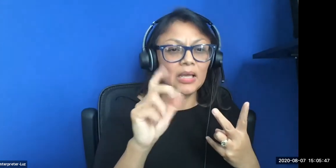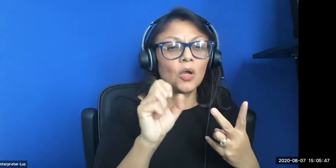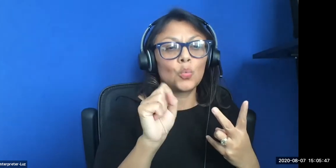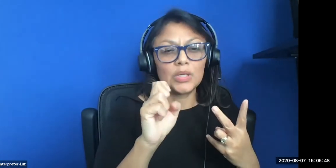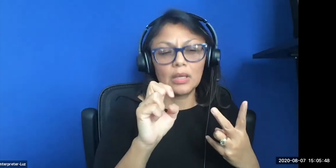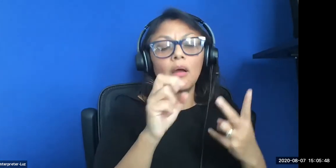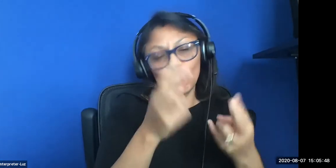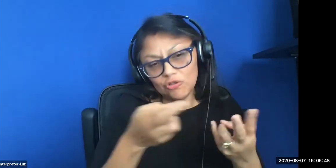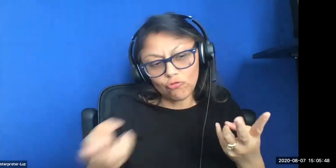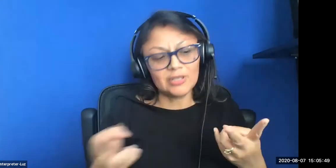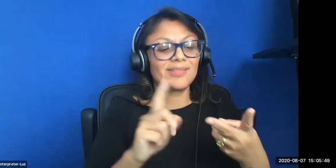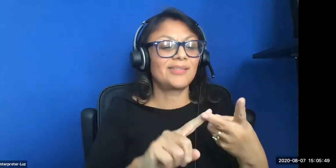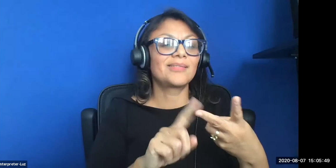Channelle Charest: You guys can reach out at any Channelle Charest: Point.